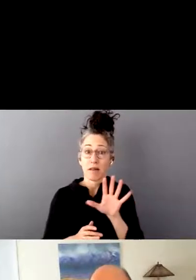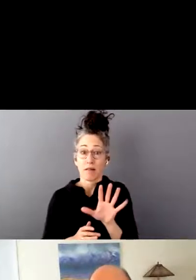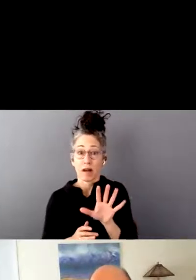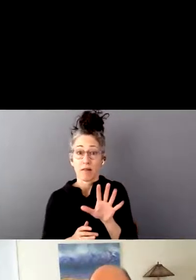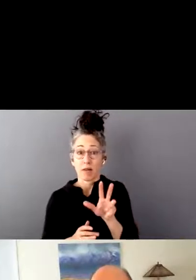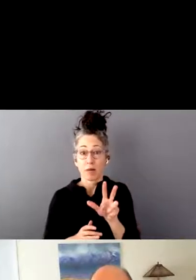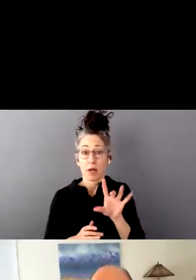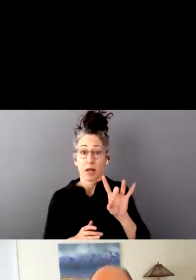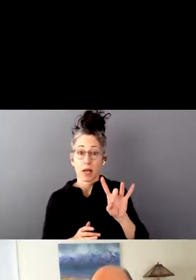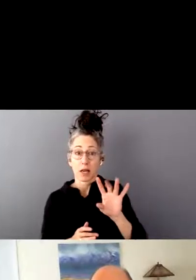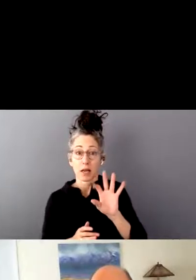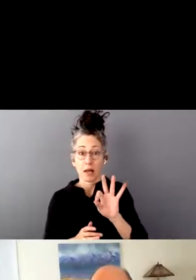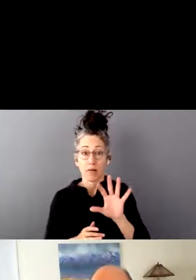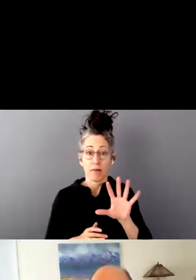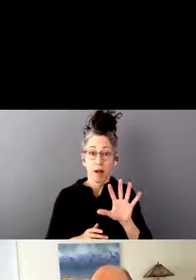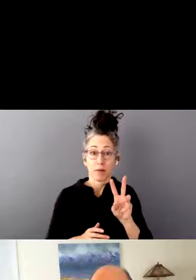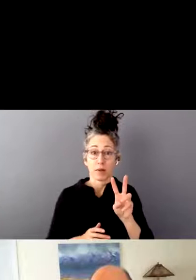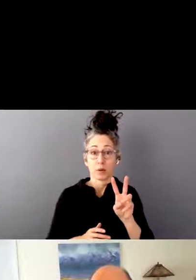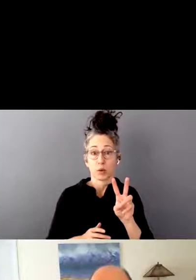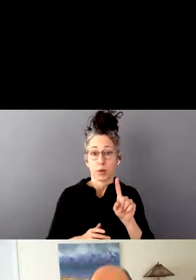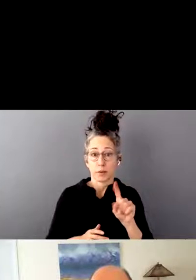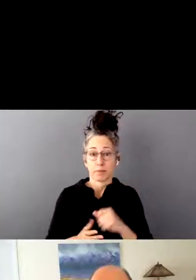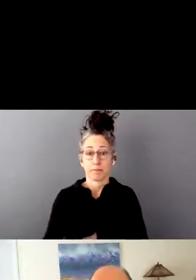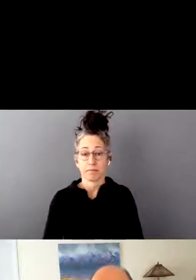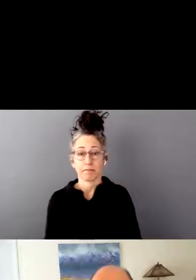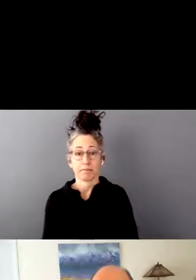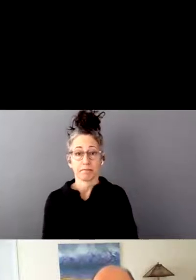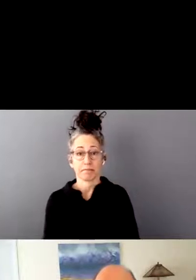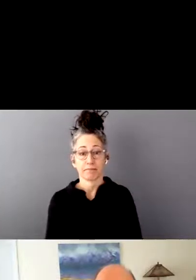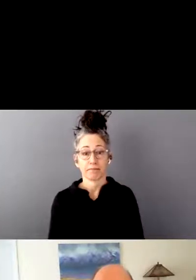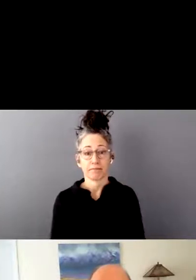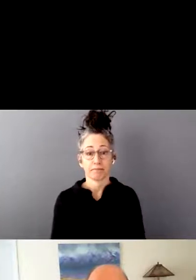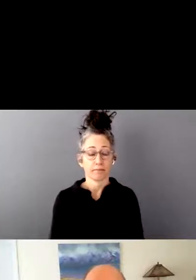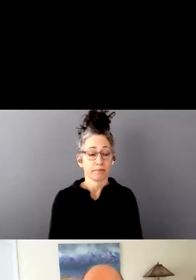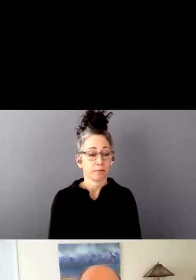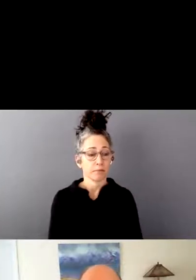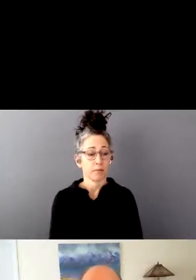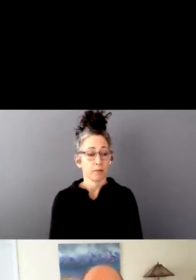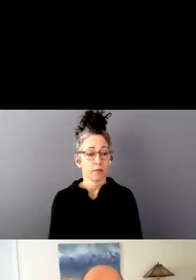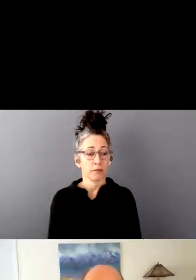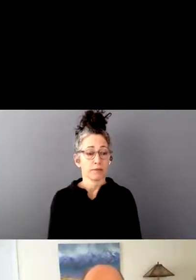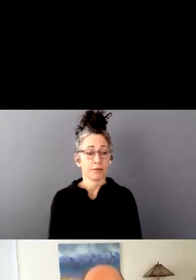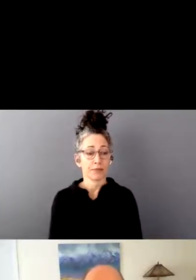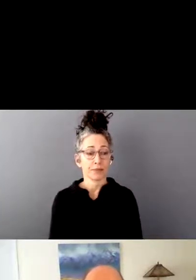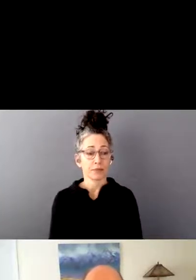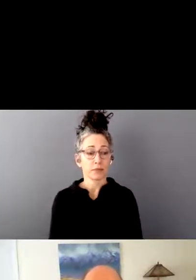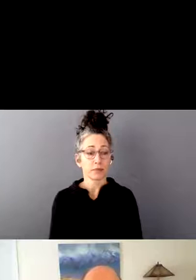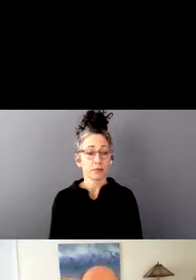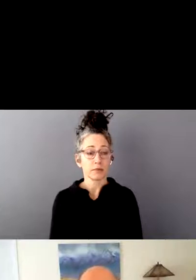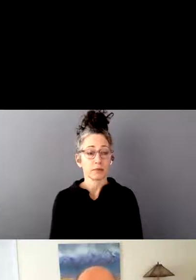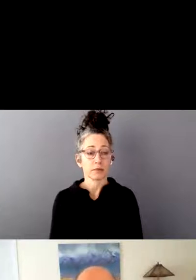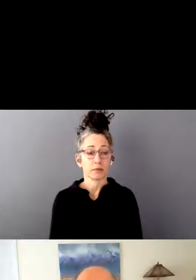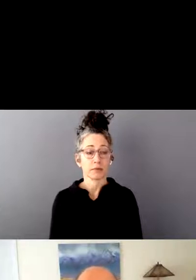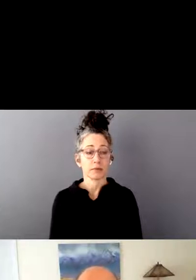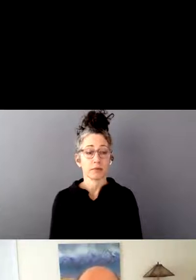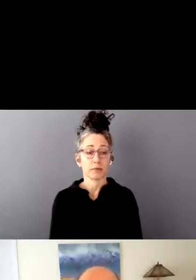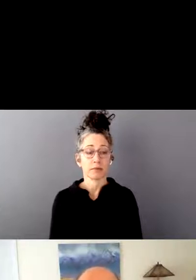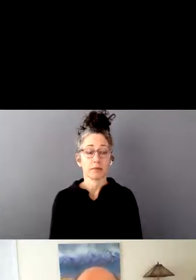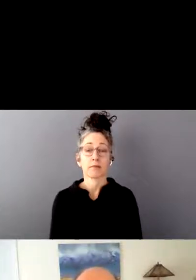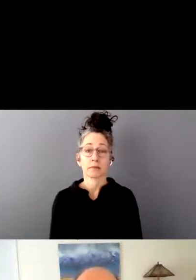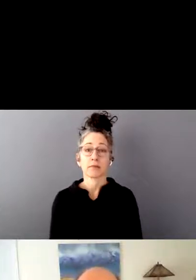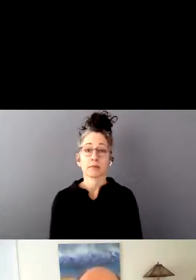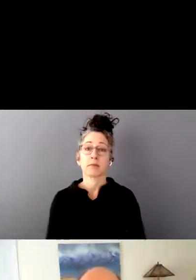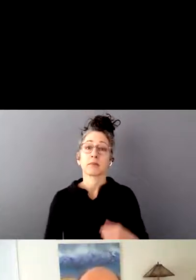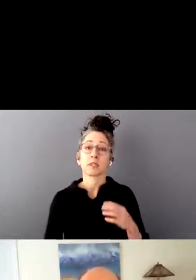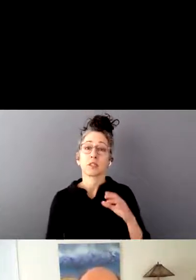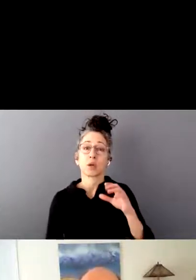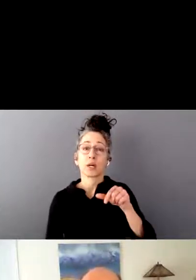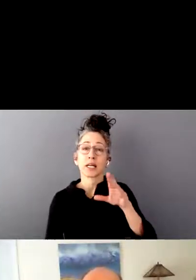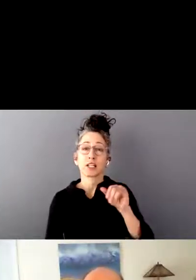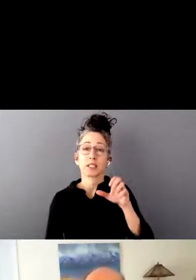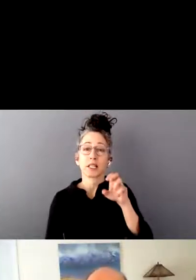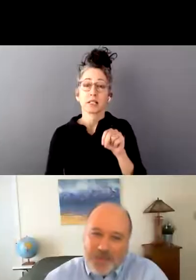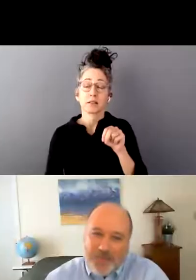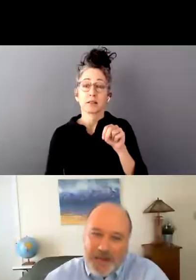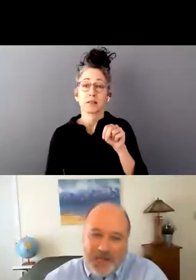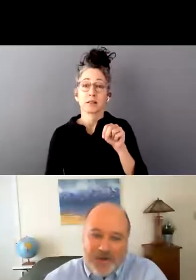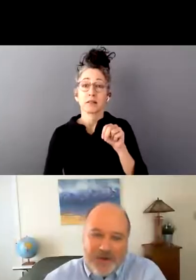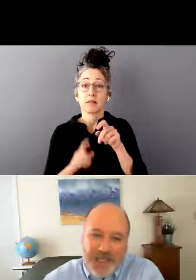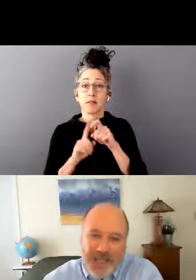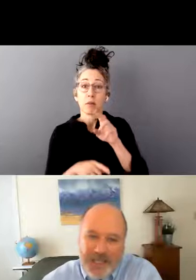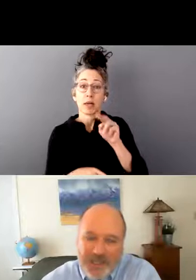And she's going to introduce the session and the first speaker.